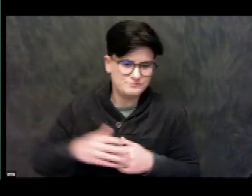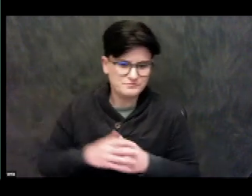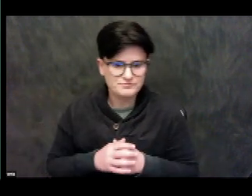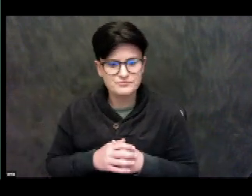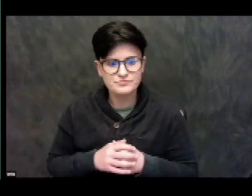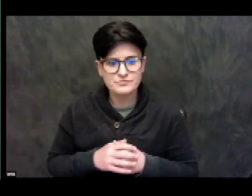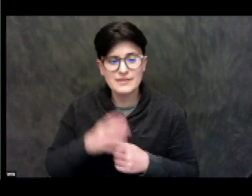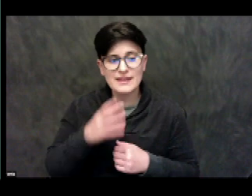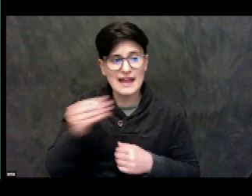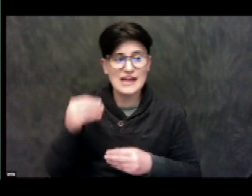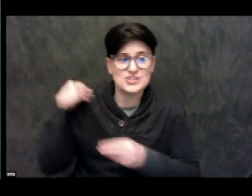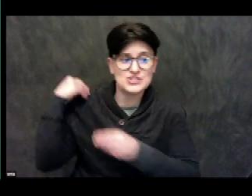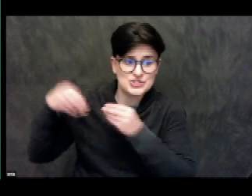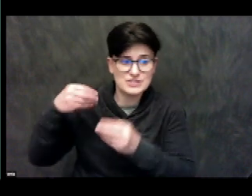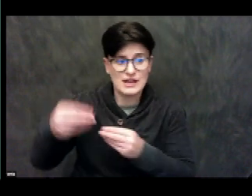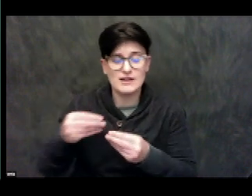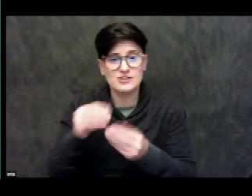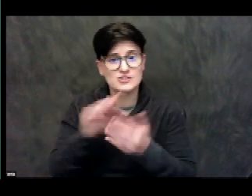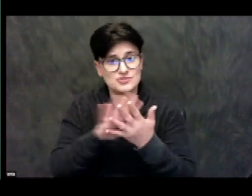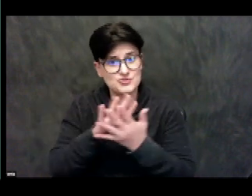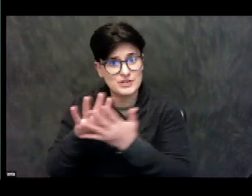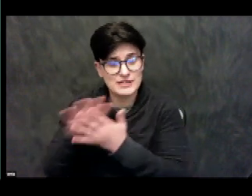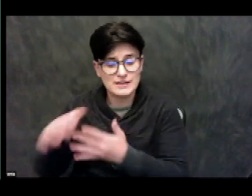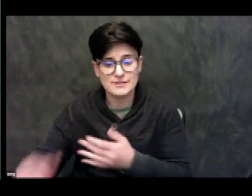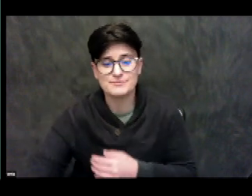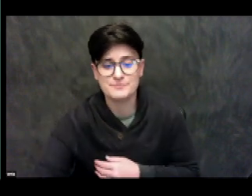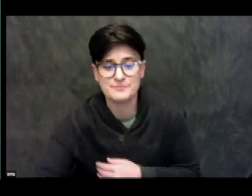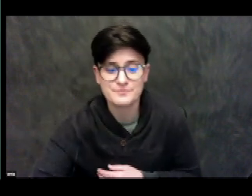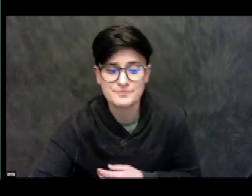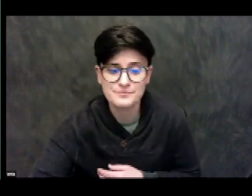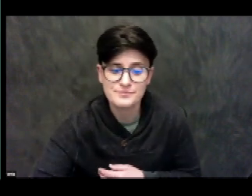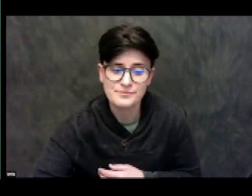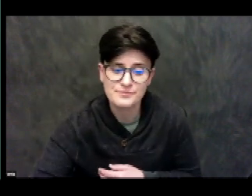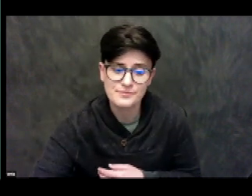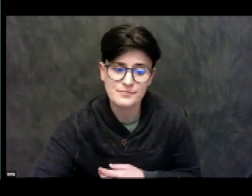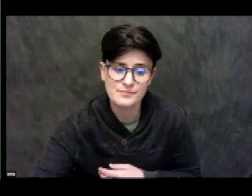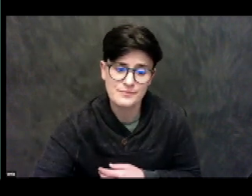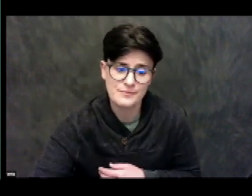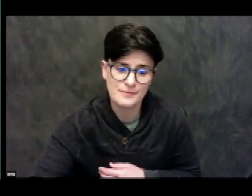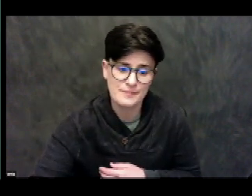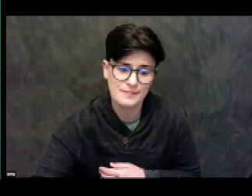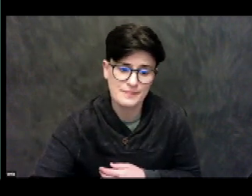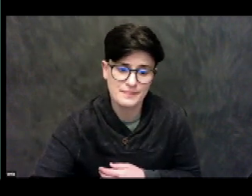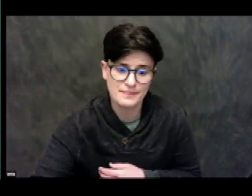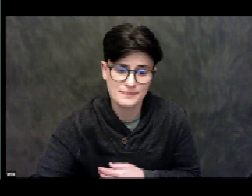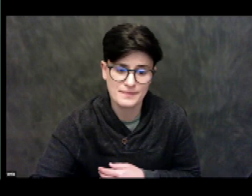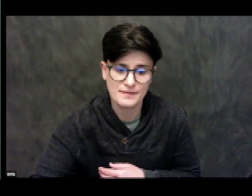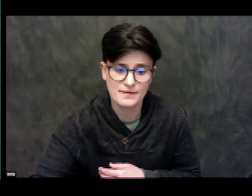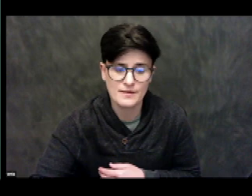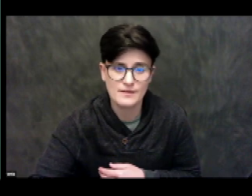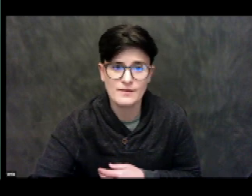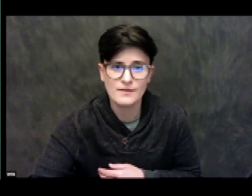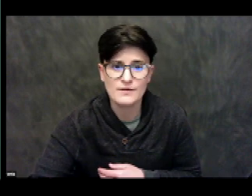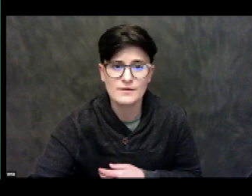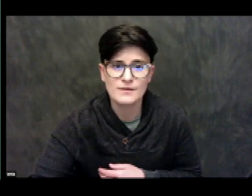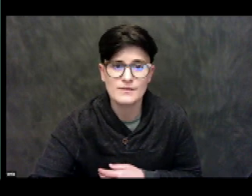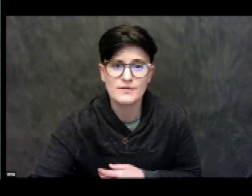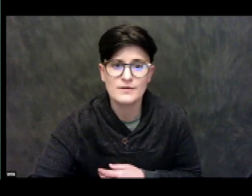your patients about appropriate genetic history and screening, the process in terms of prenatal genetic screening.